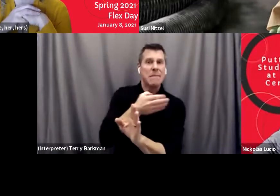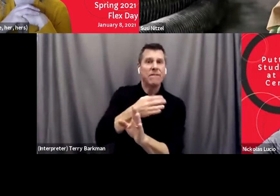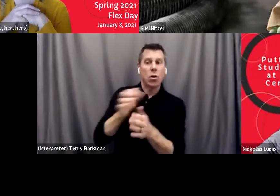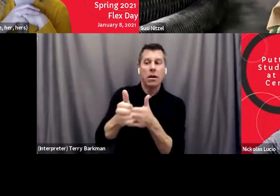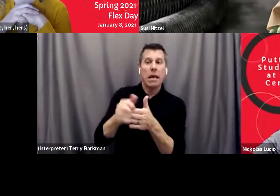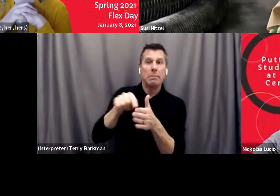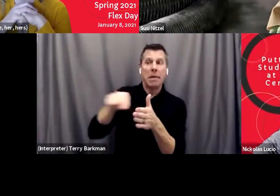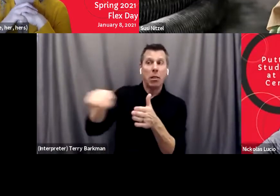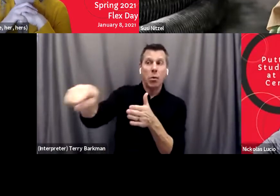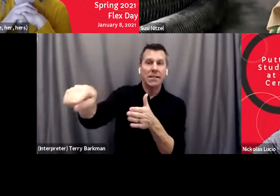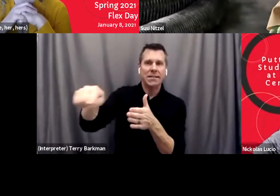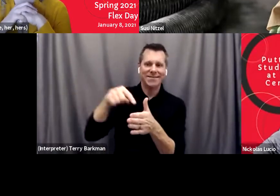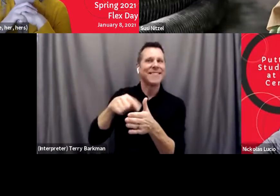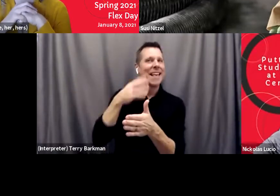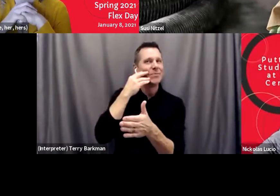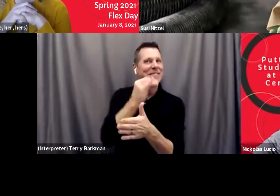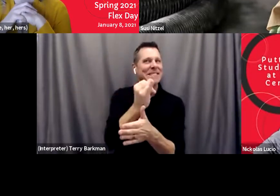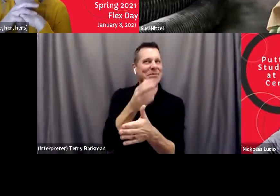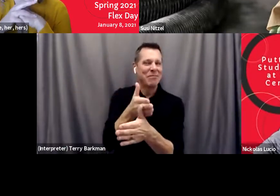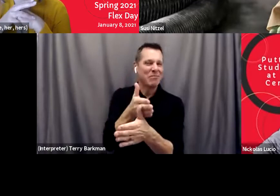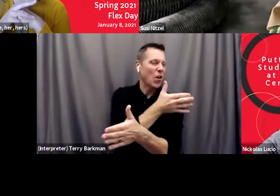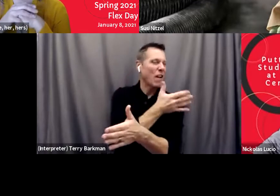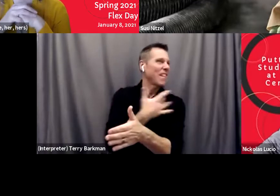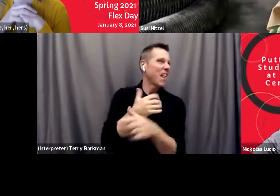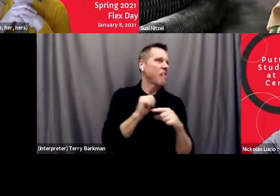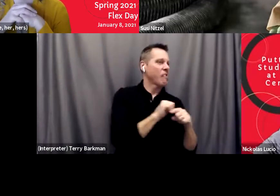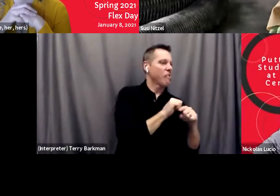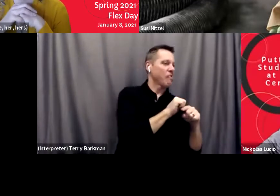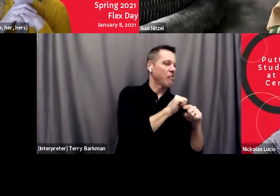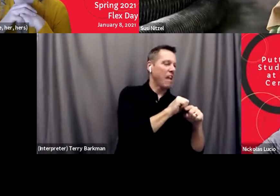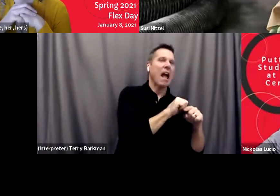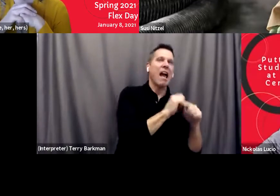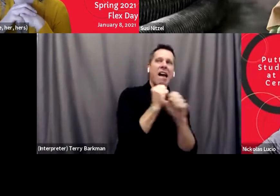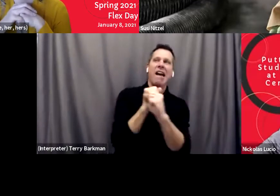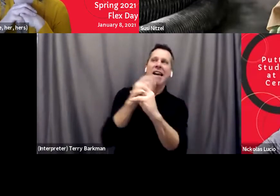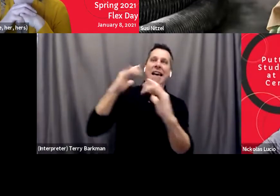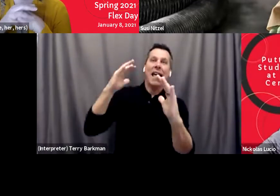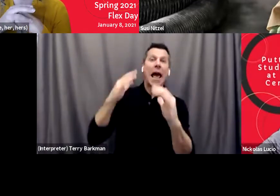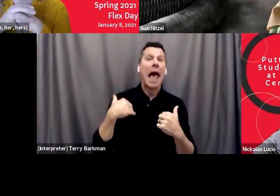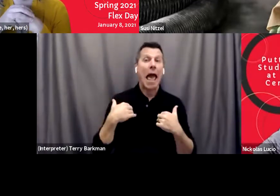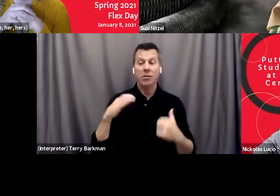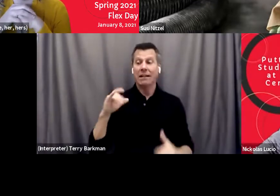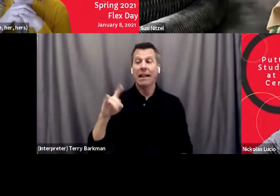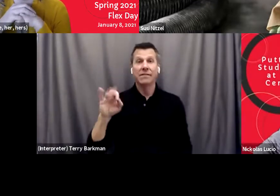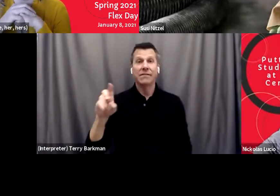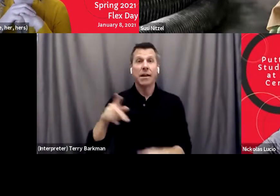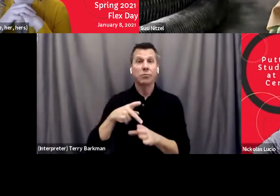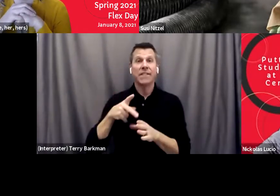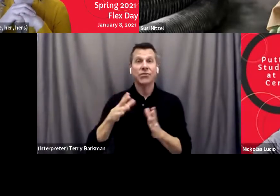guided pathways, and also equity work. When I was still a classified professional. I was in a meeting on campus. That was a bunch of